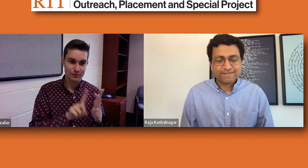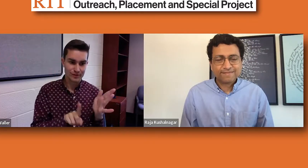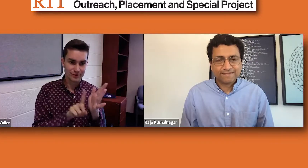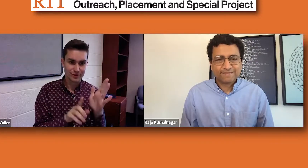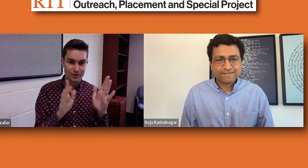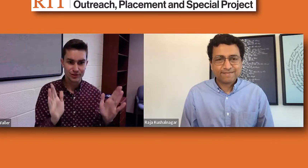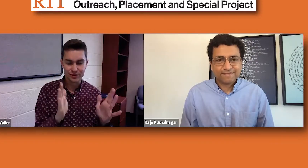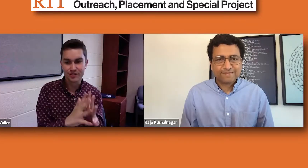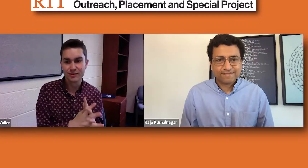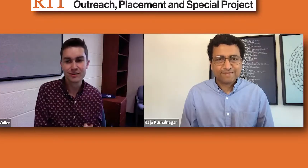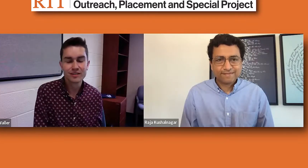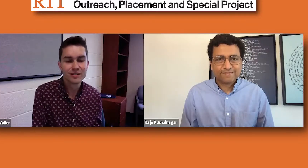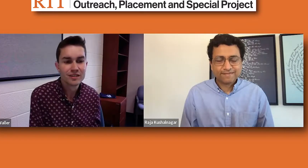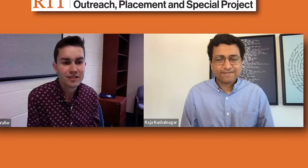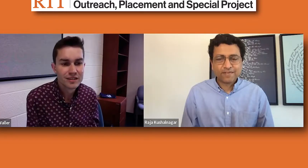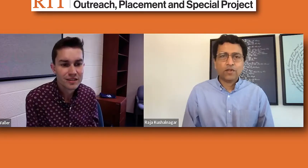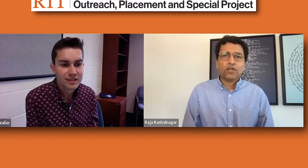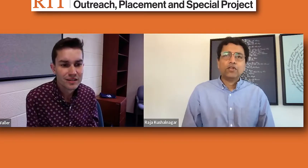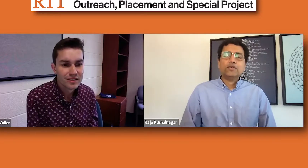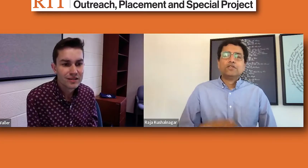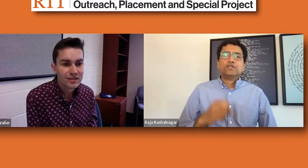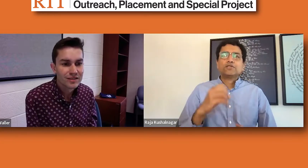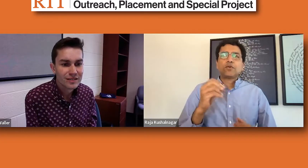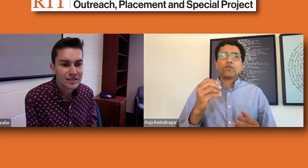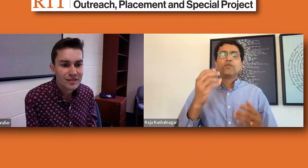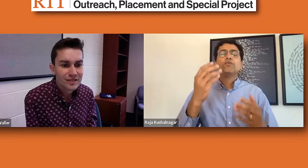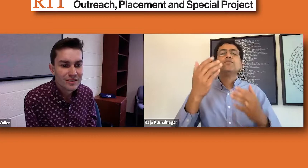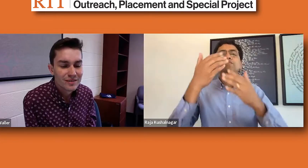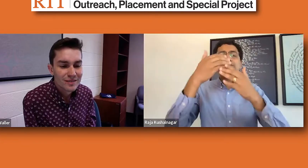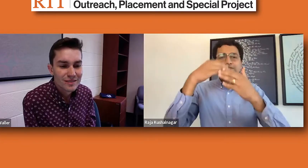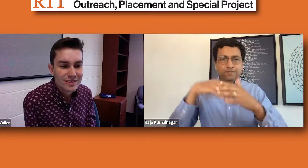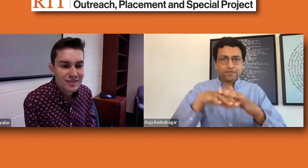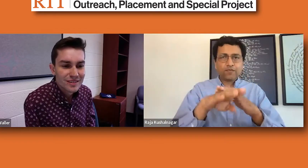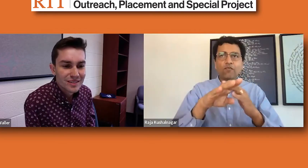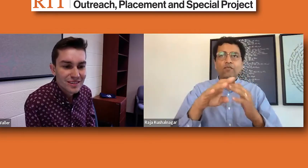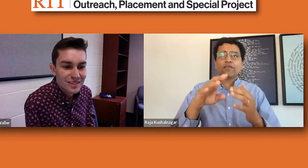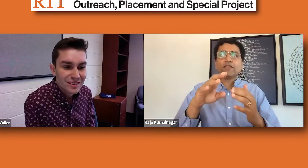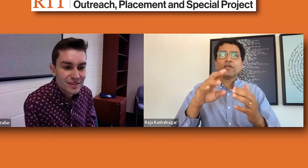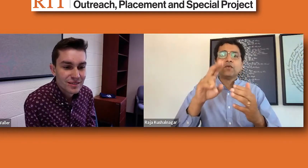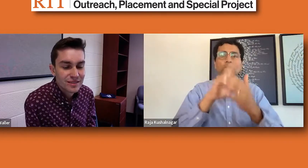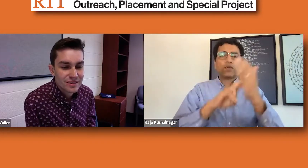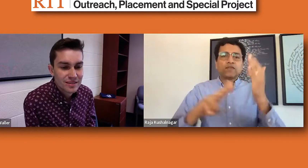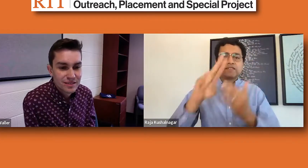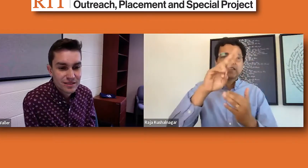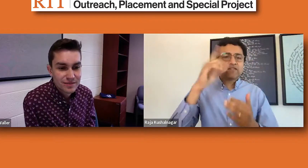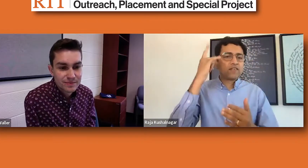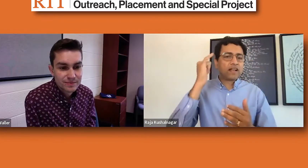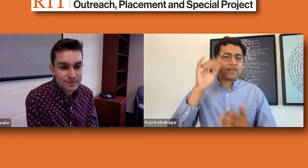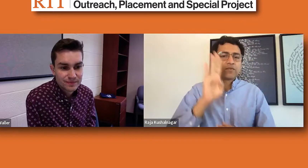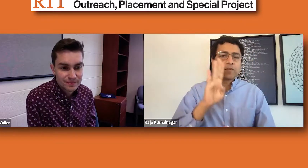How did that help you get to where you are today as a researcher? So when